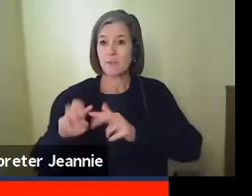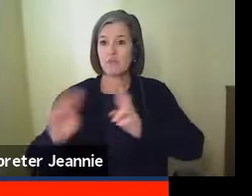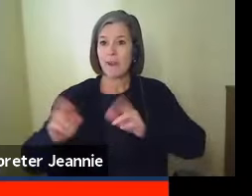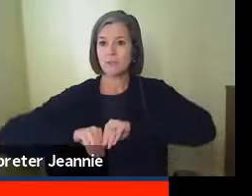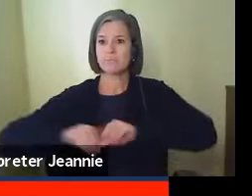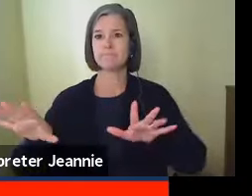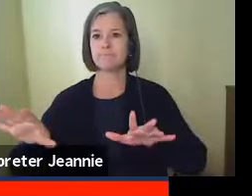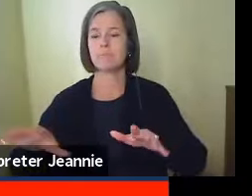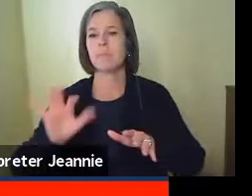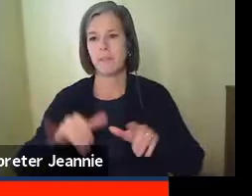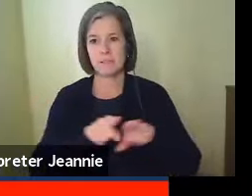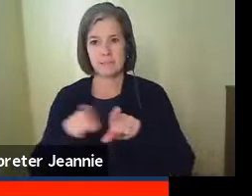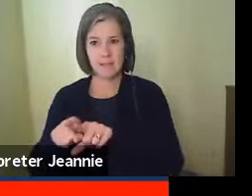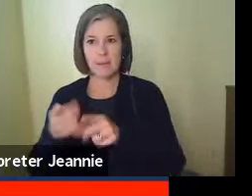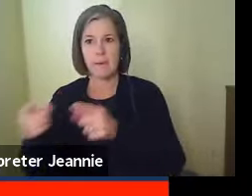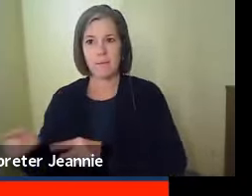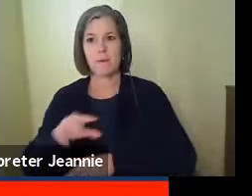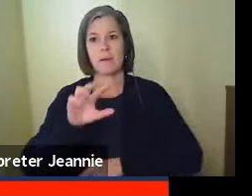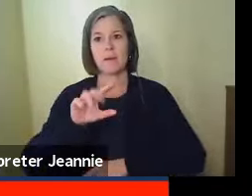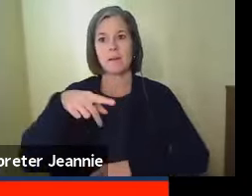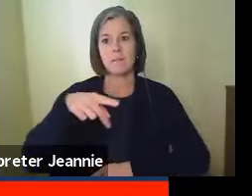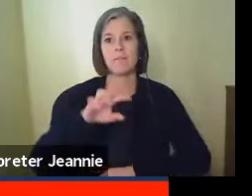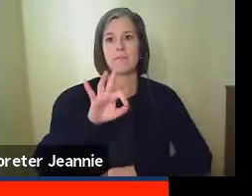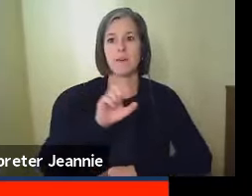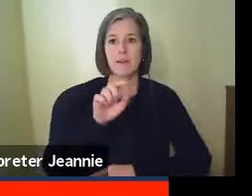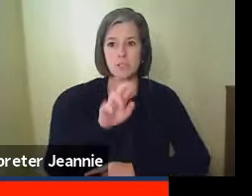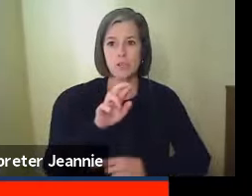and with Moderna while they were going through the clinical trials, the factories were being